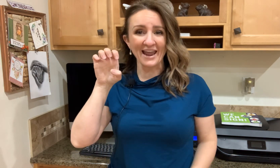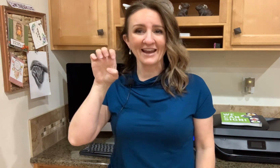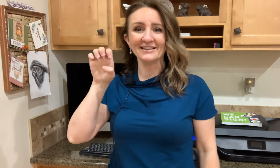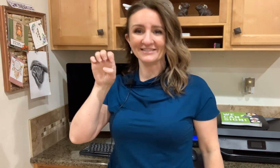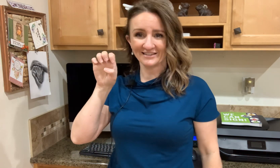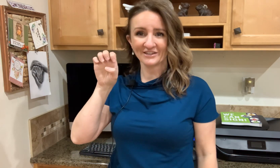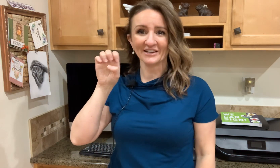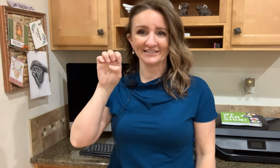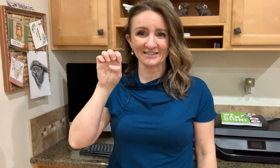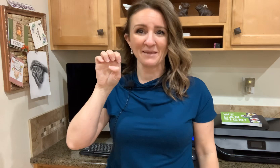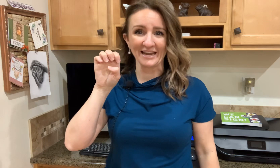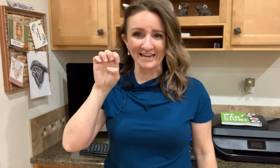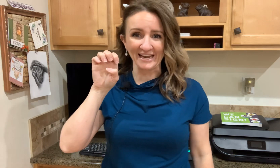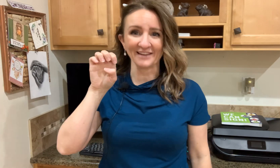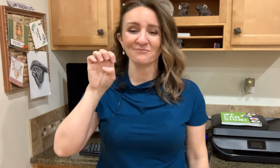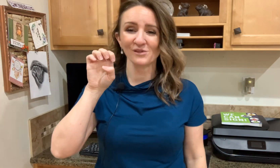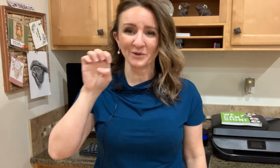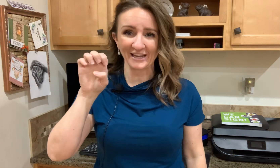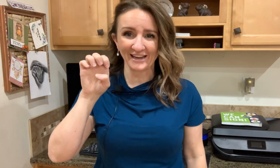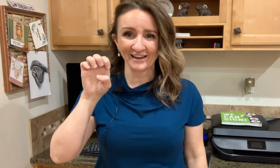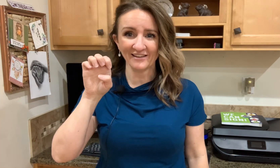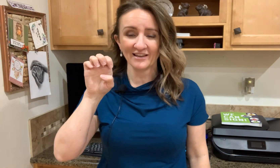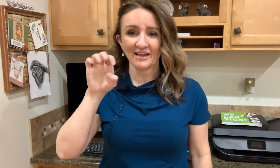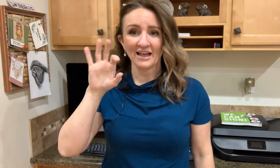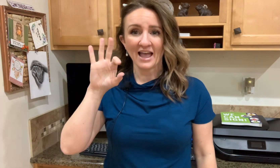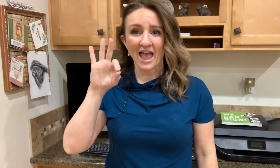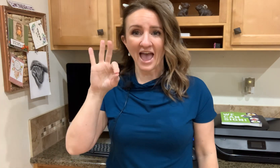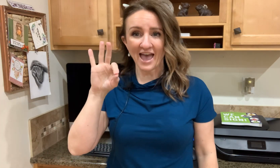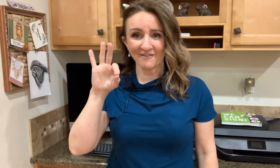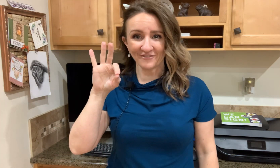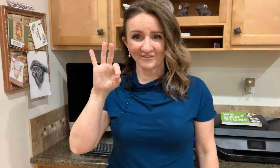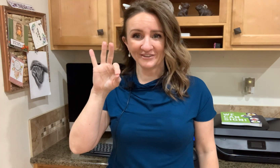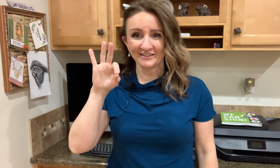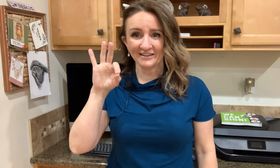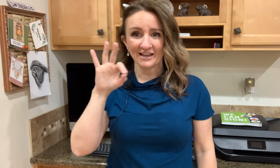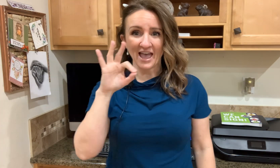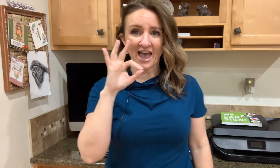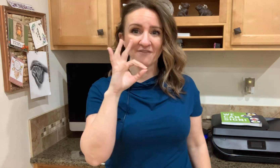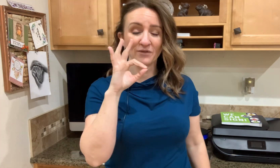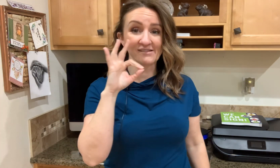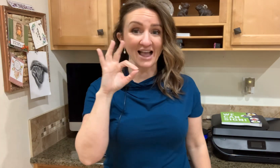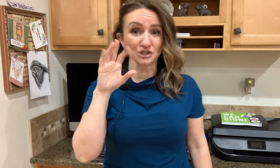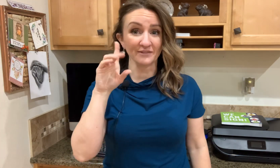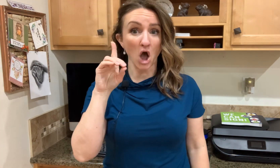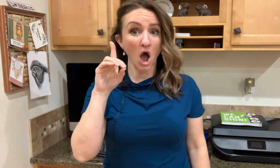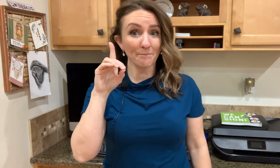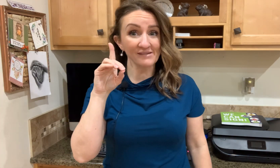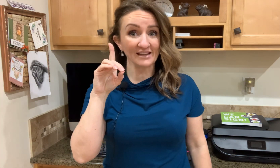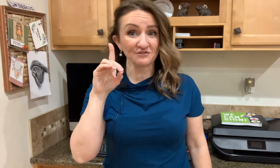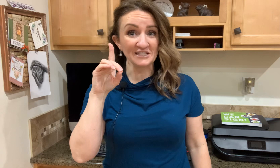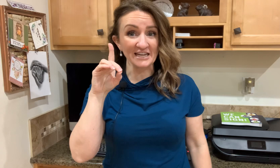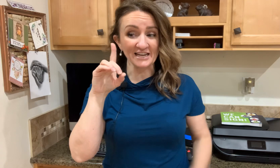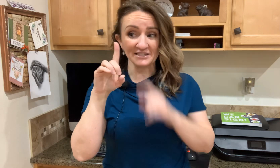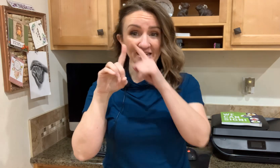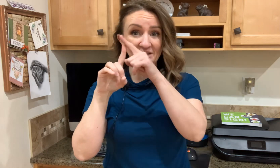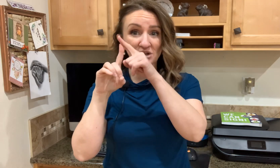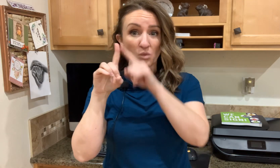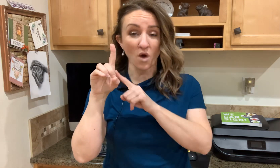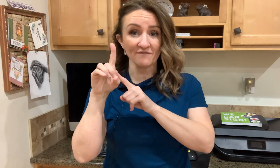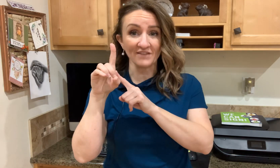good to make an e, so e. F is actually the opposite of D, D is just one finger that